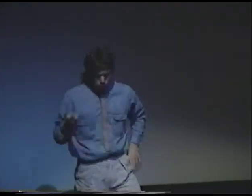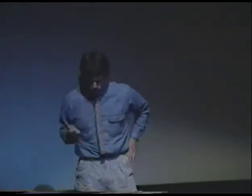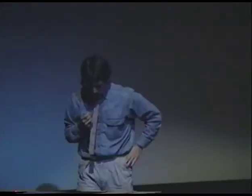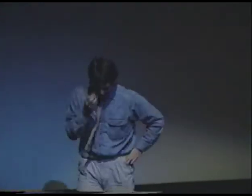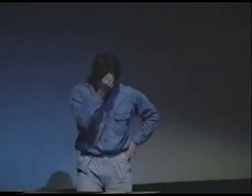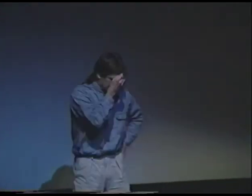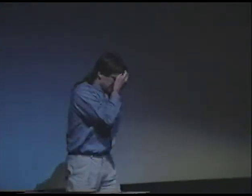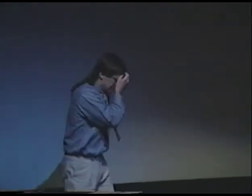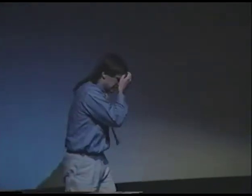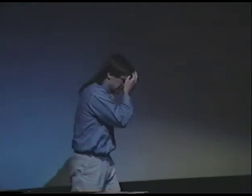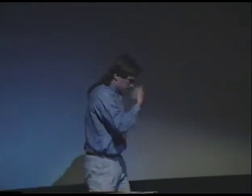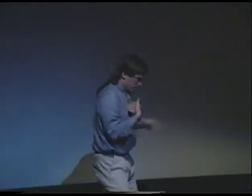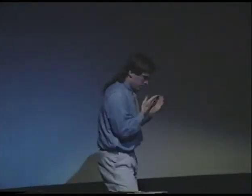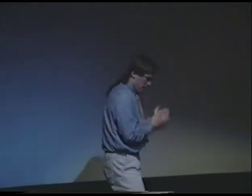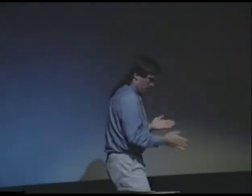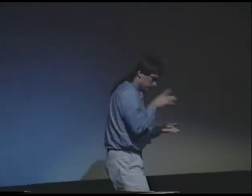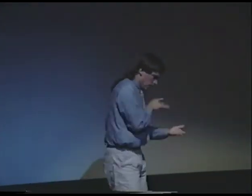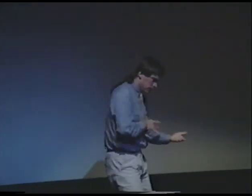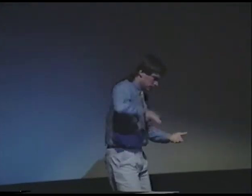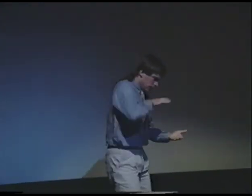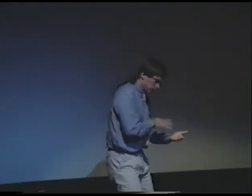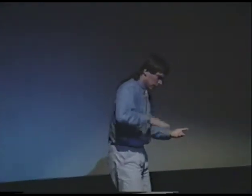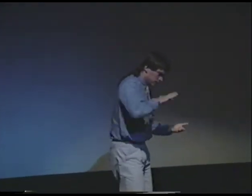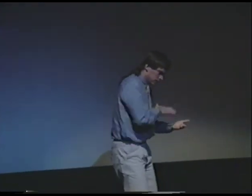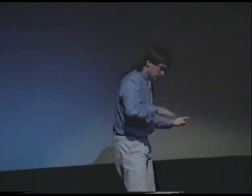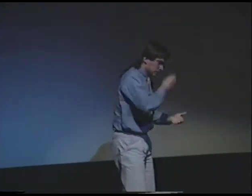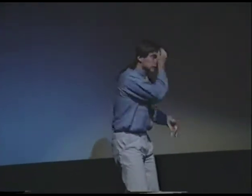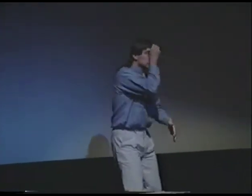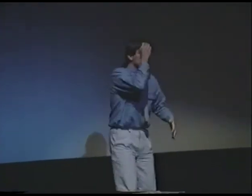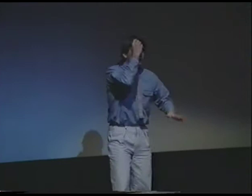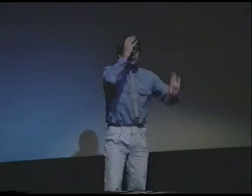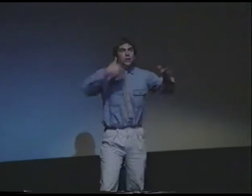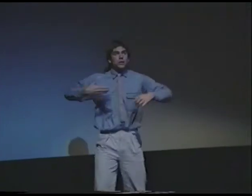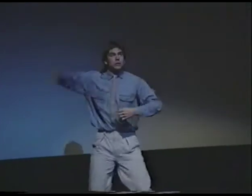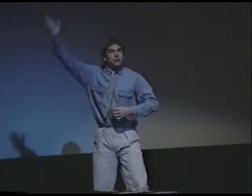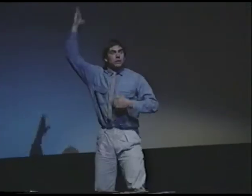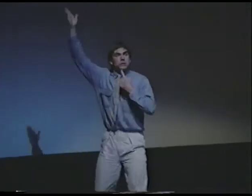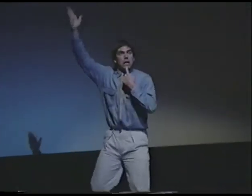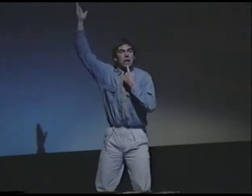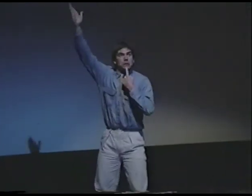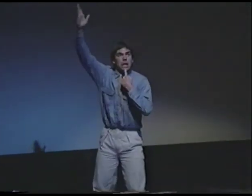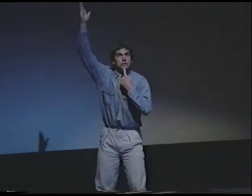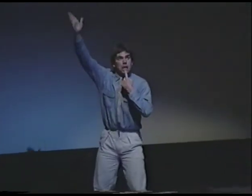meaning, maybe you think about something, and you study and study and plan and think and think,